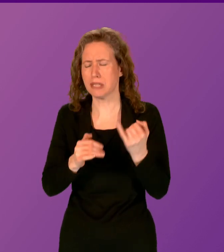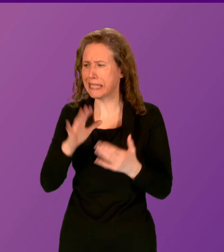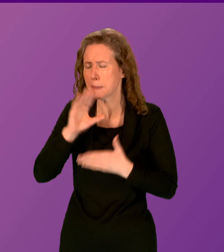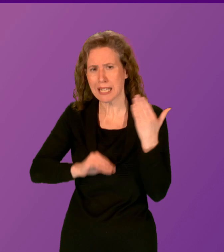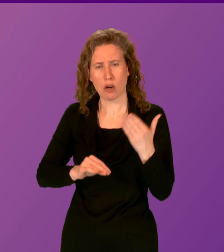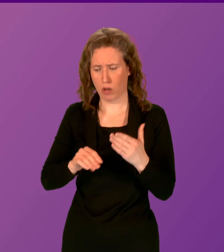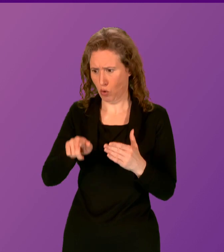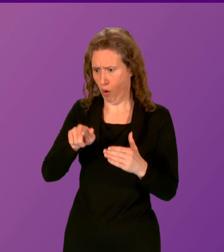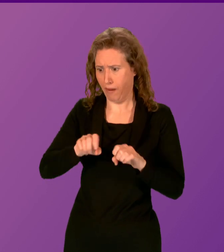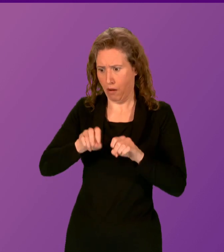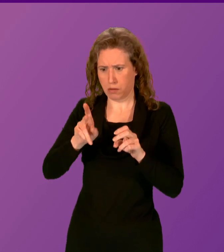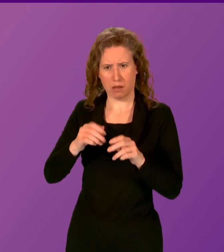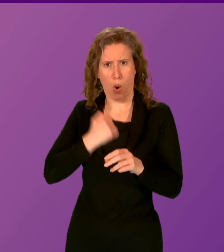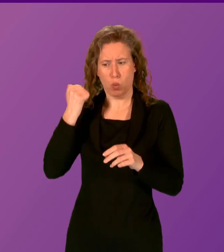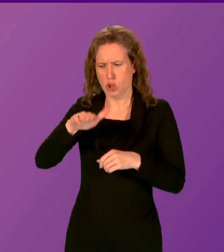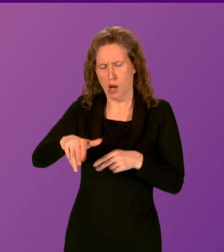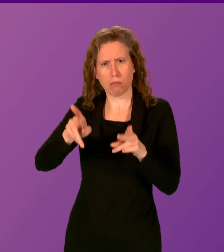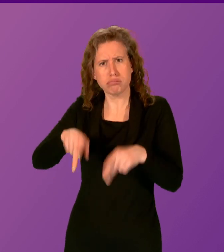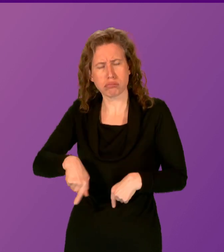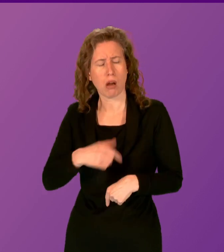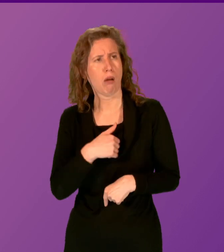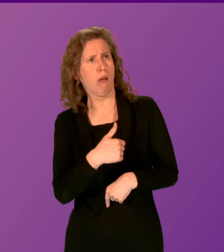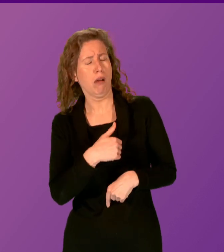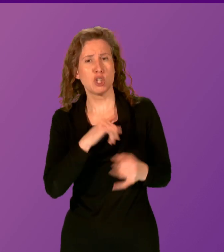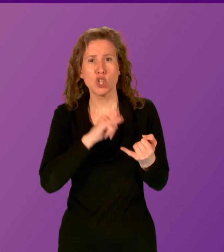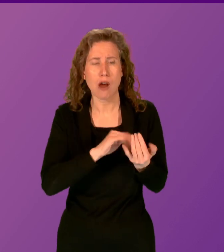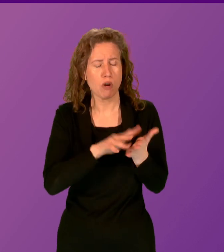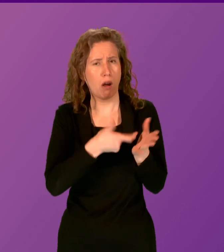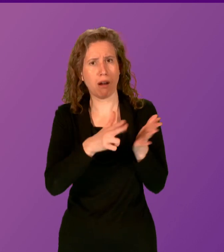Nobody would begrudge Sharon and Roger just dealing privately with that grief, but they